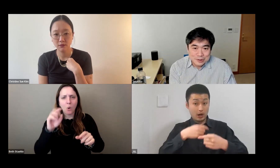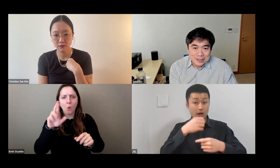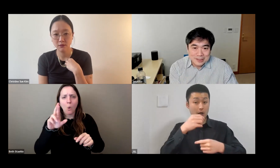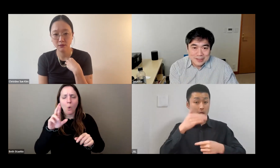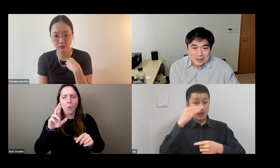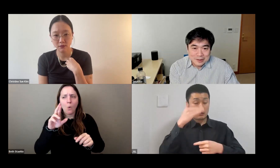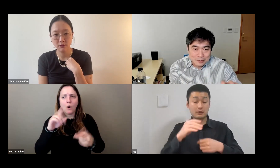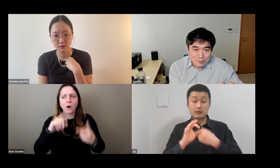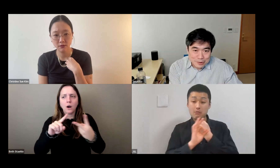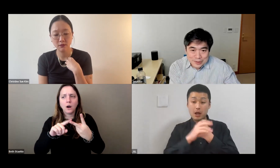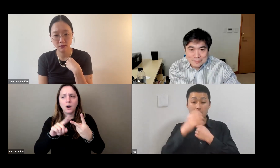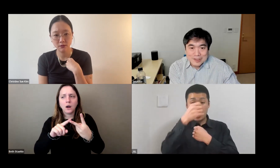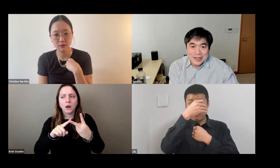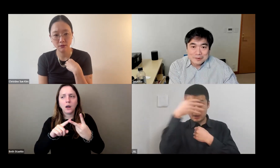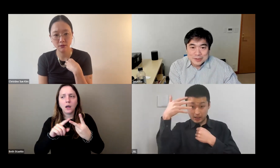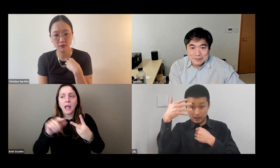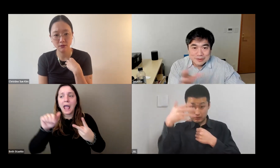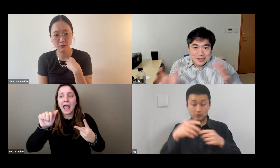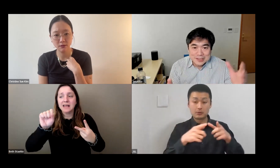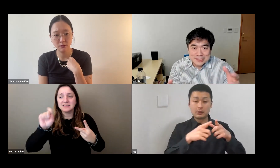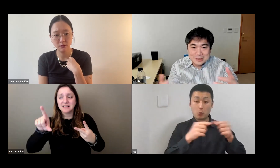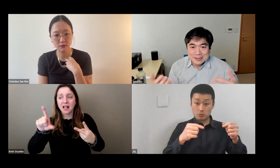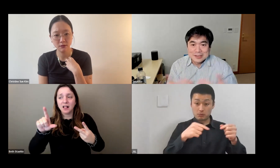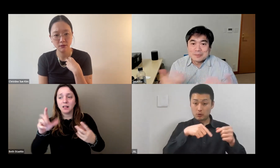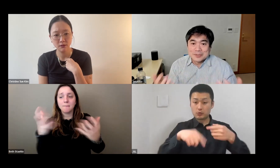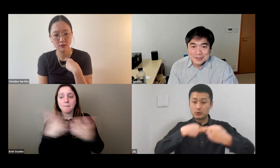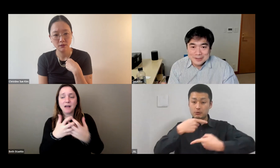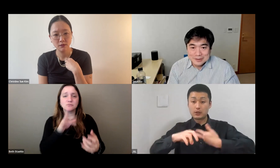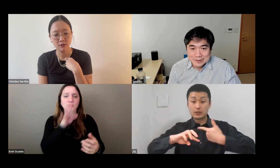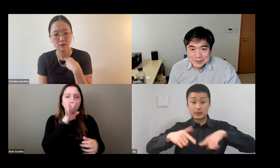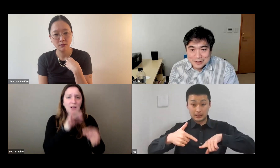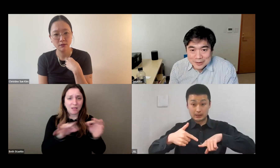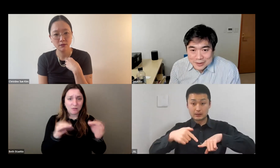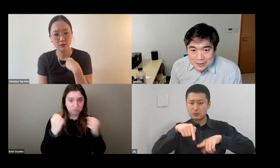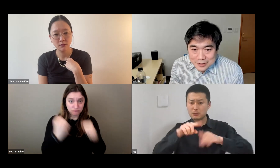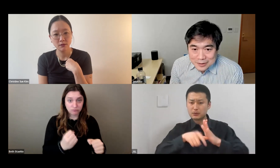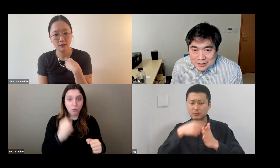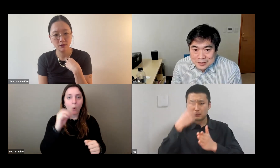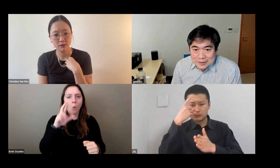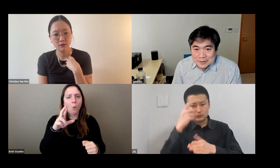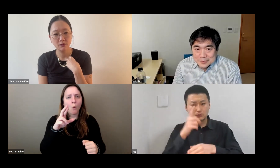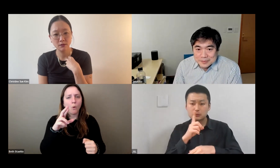to that words of the language versus the symbols?